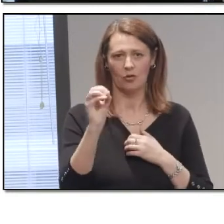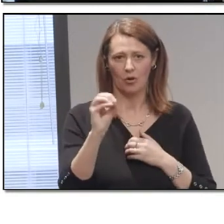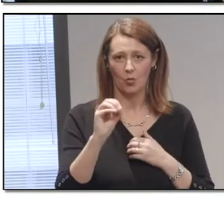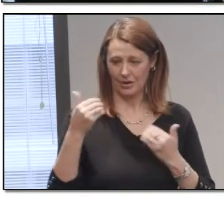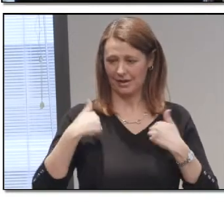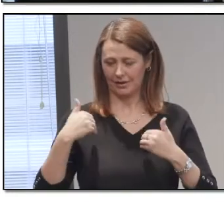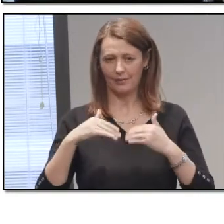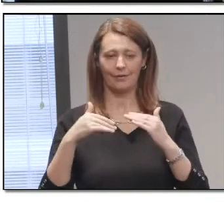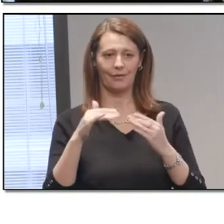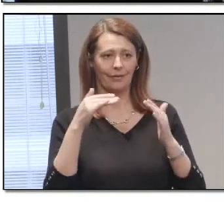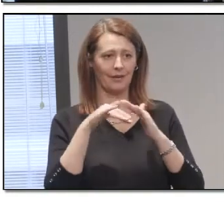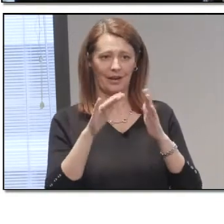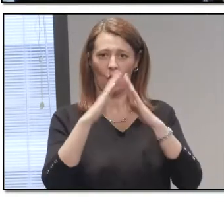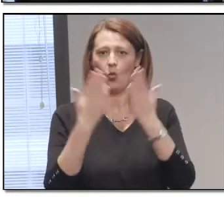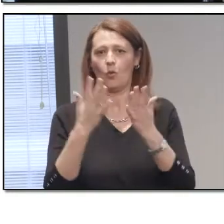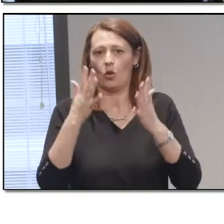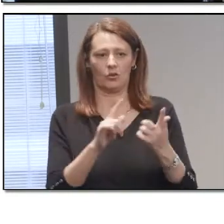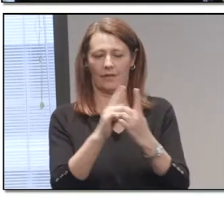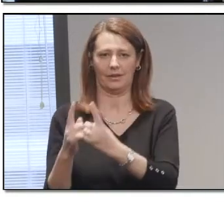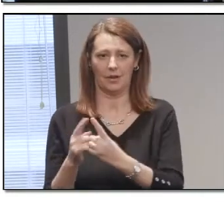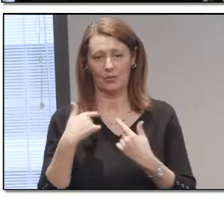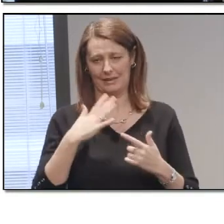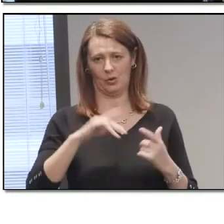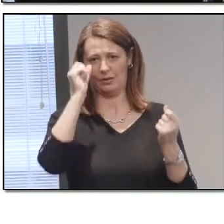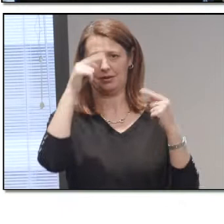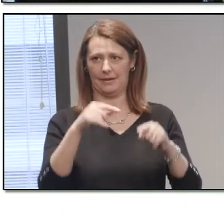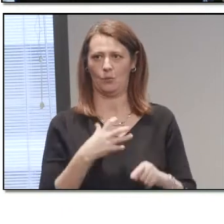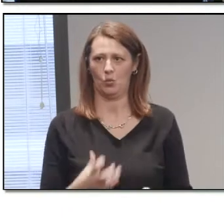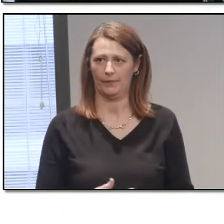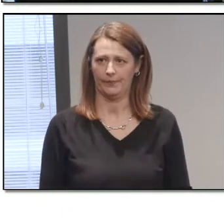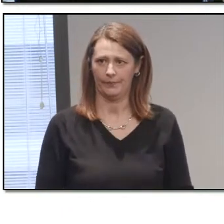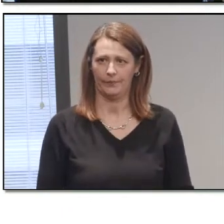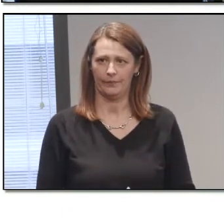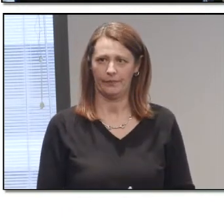lots of different things and we need to understand this a bit more. So, environmental exposures what